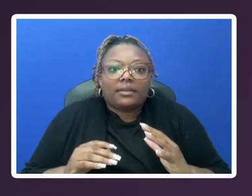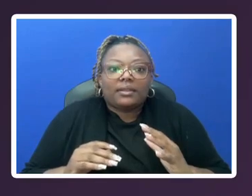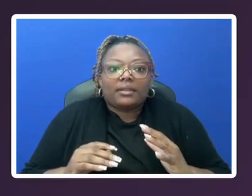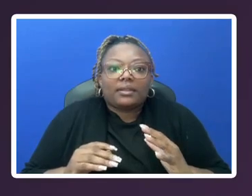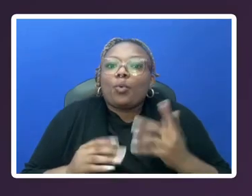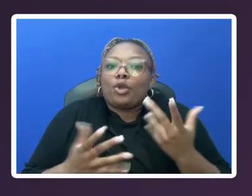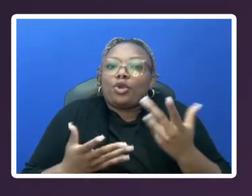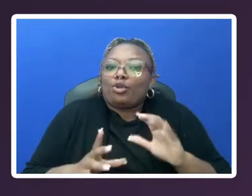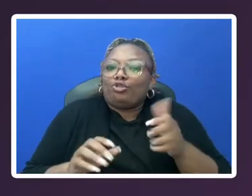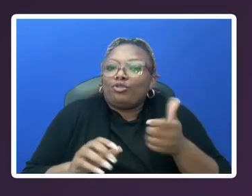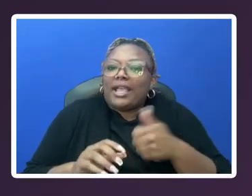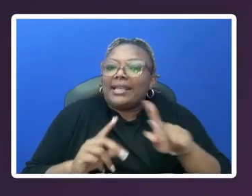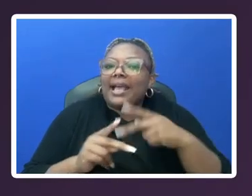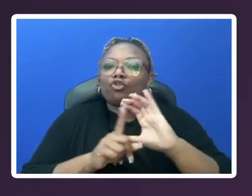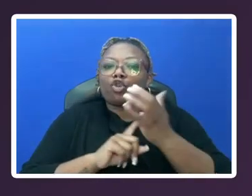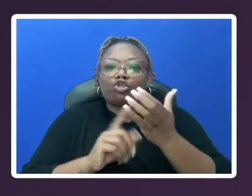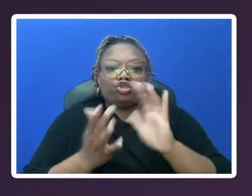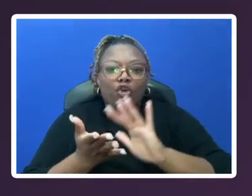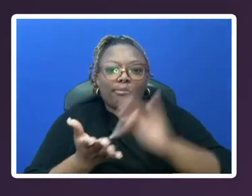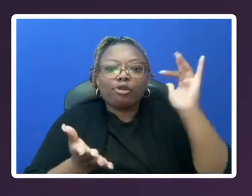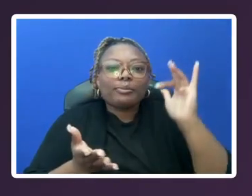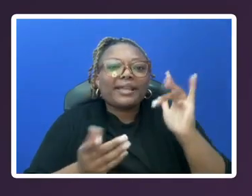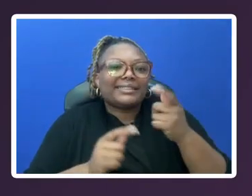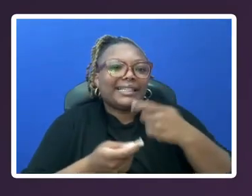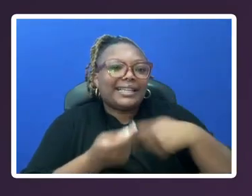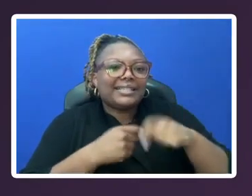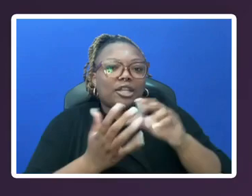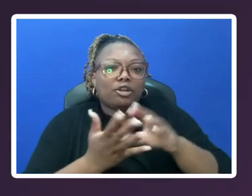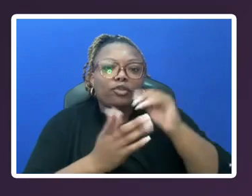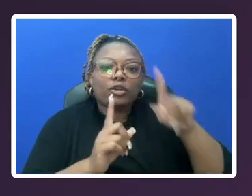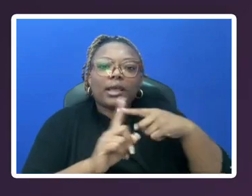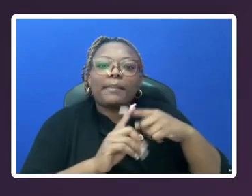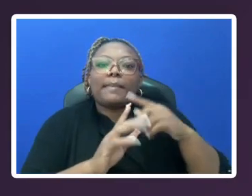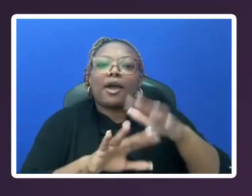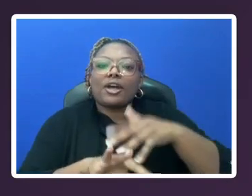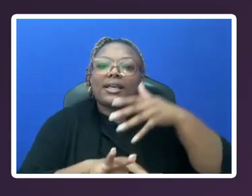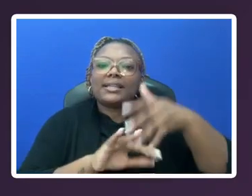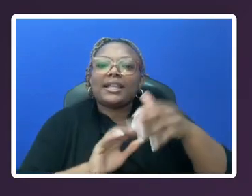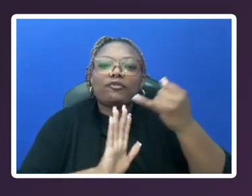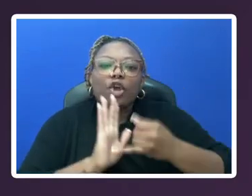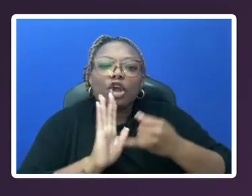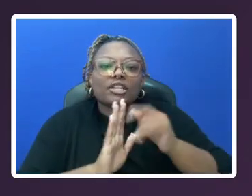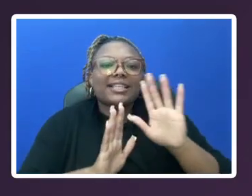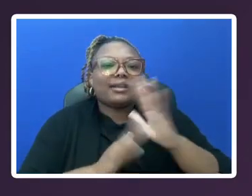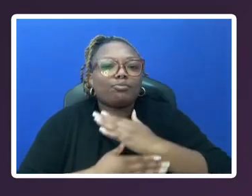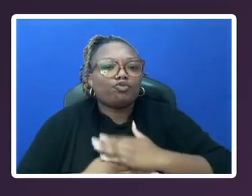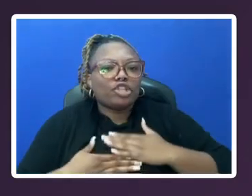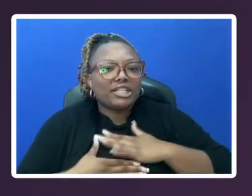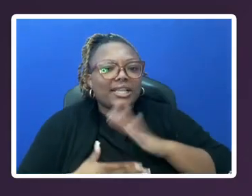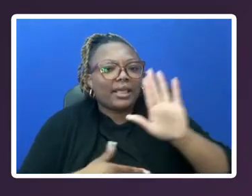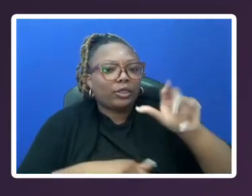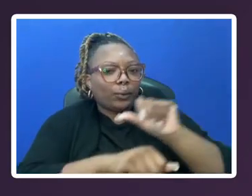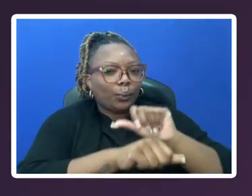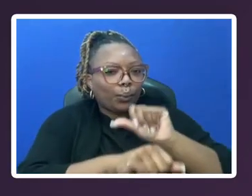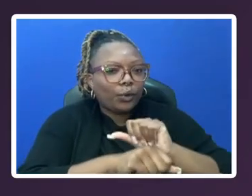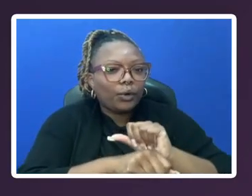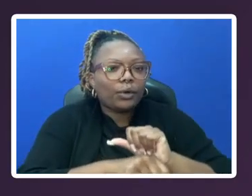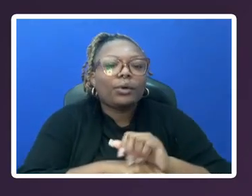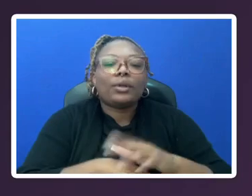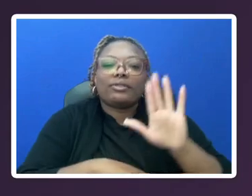instead learning about a Native artist and appreciating, you know, their tradition,